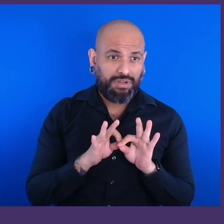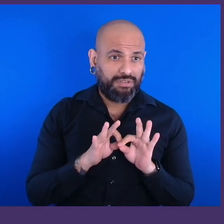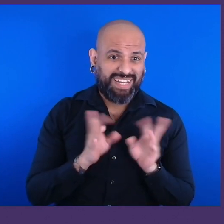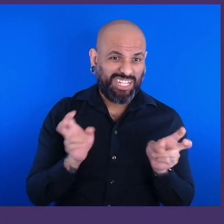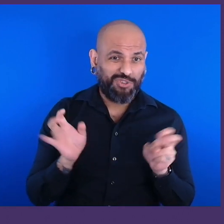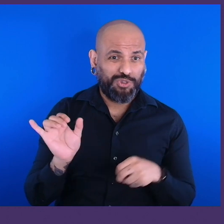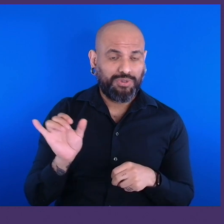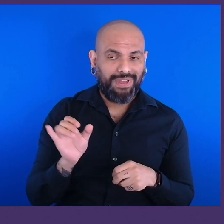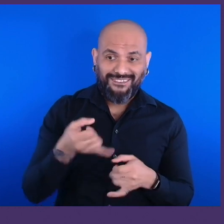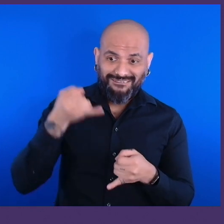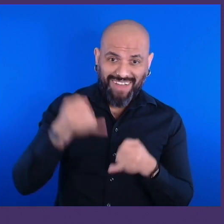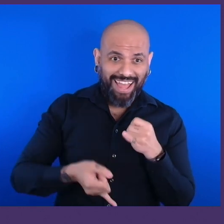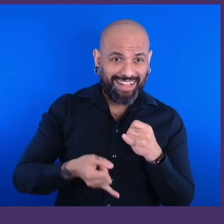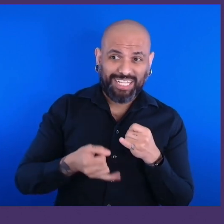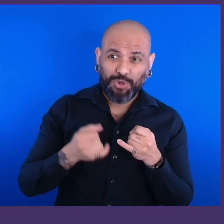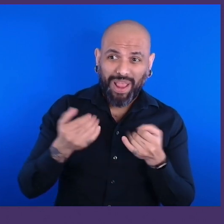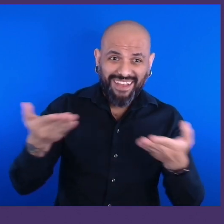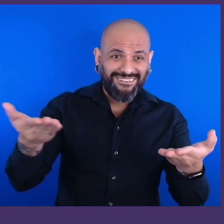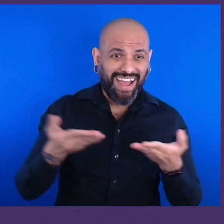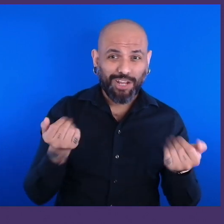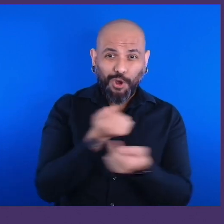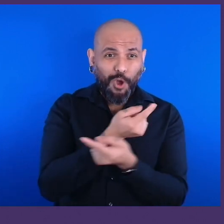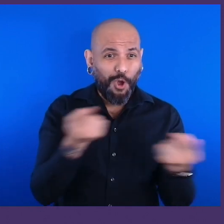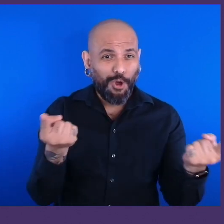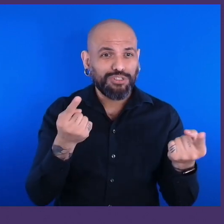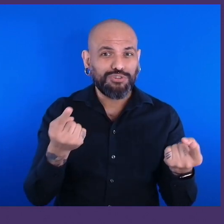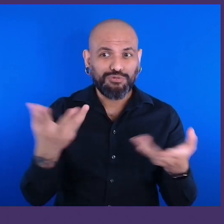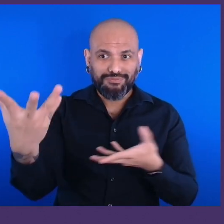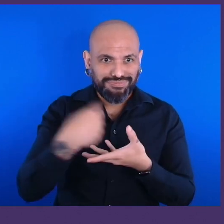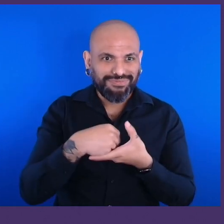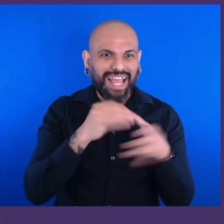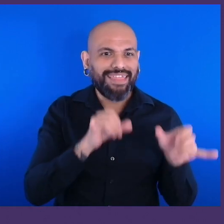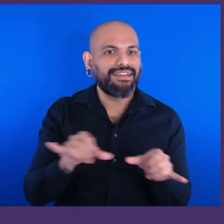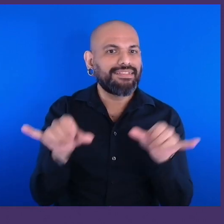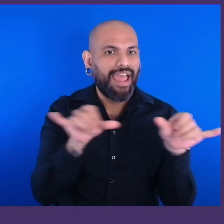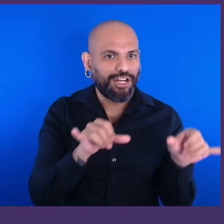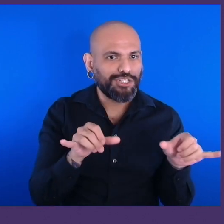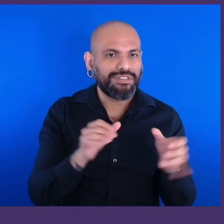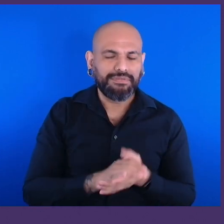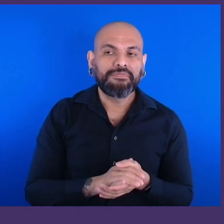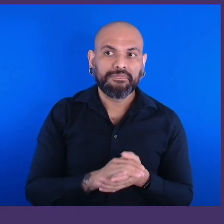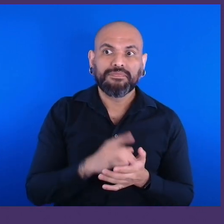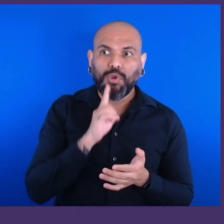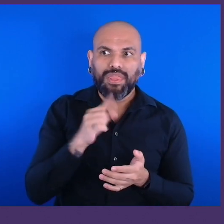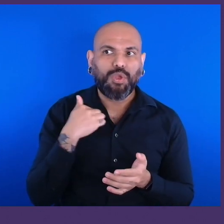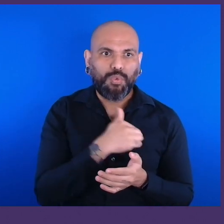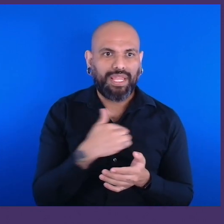to participate in the standards. We have legislation that goes across many sectors.